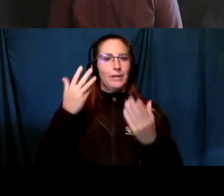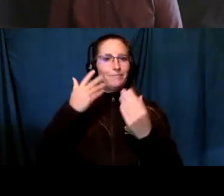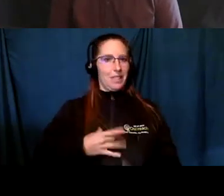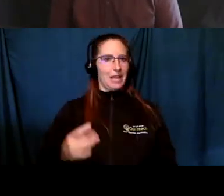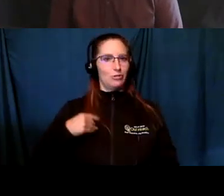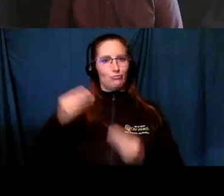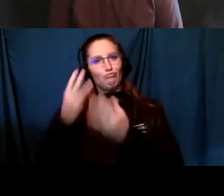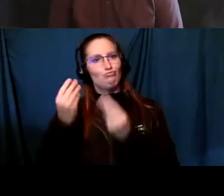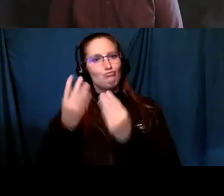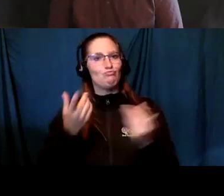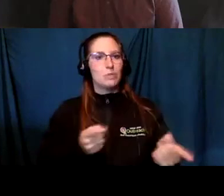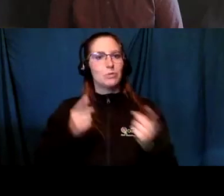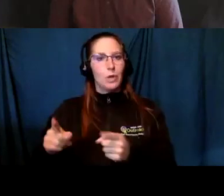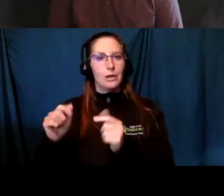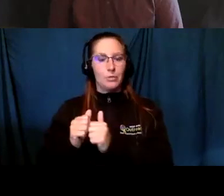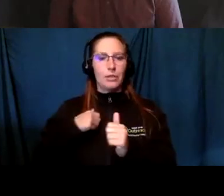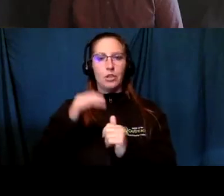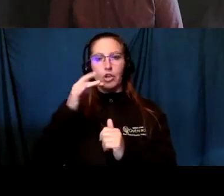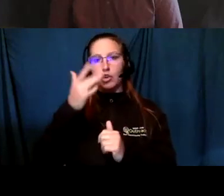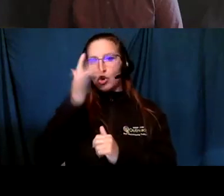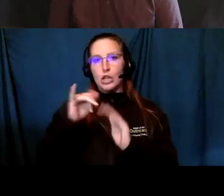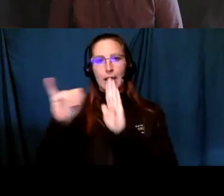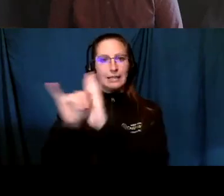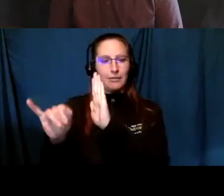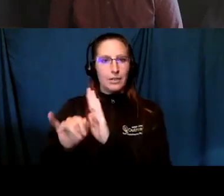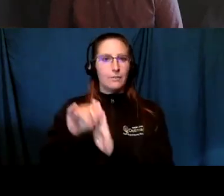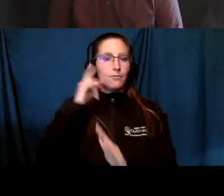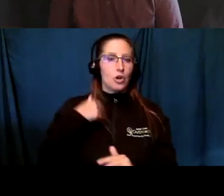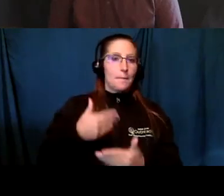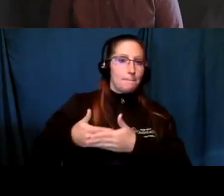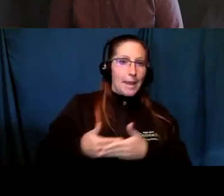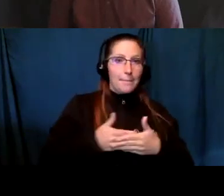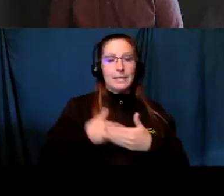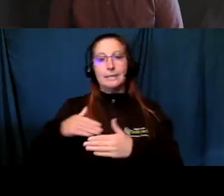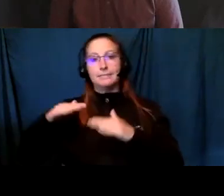related to early identification of infants and toddlers who are deaf and hard of hearing.